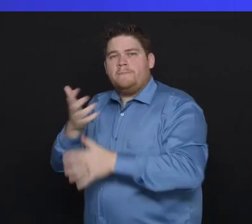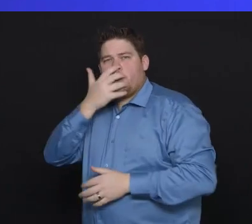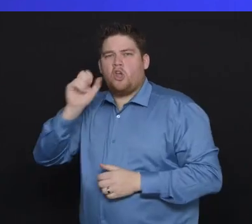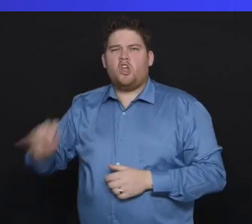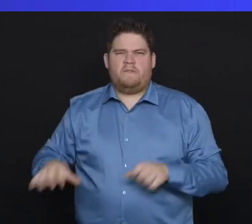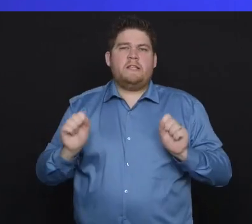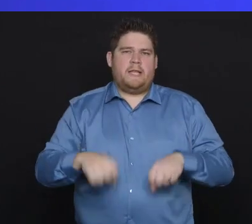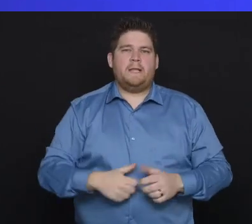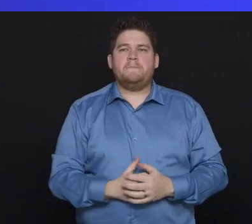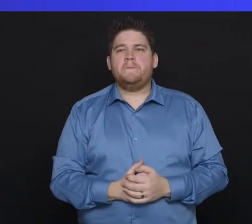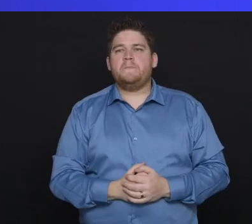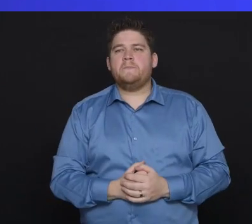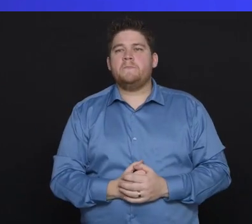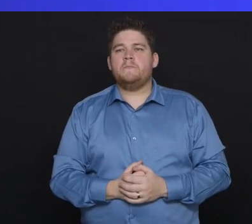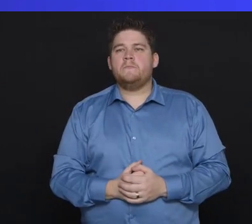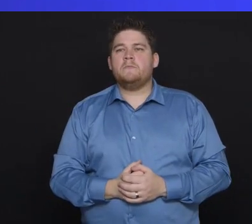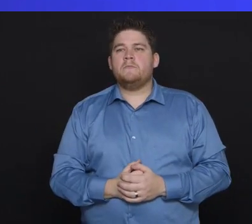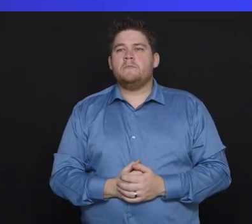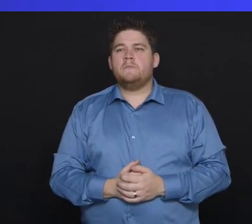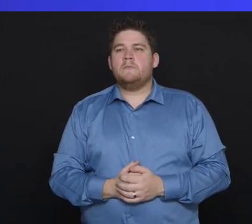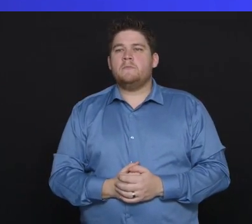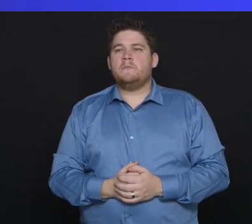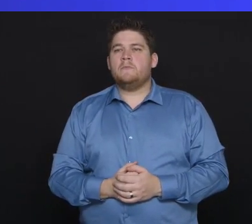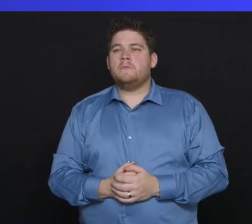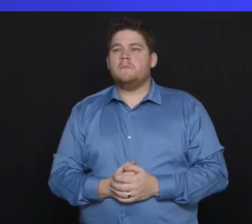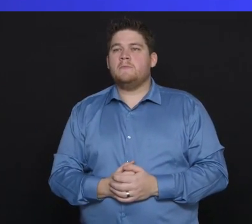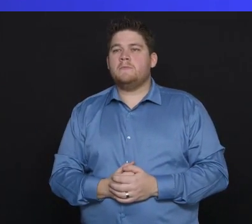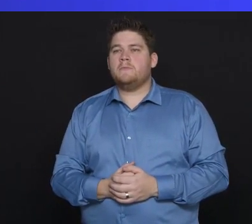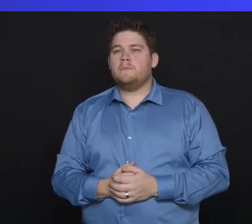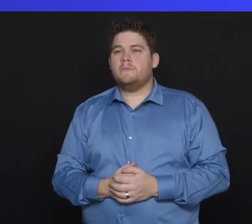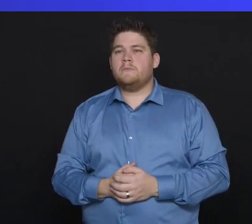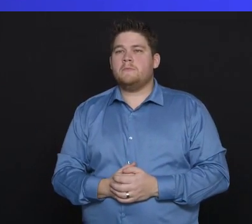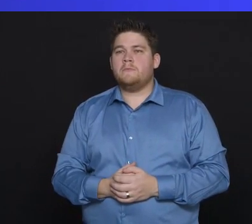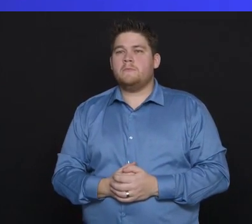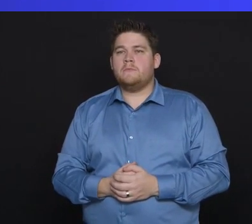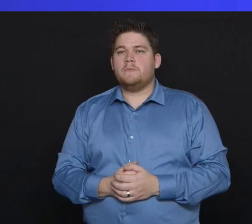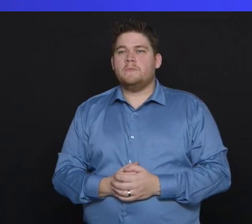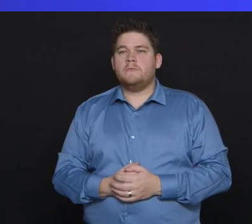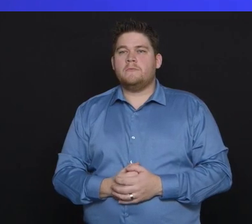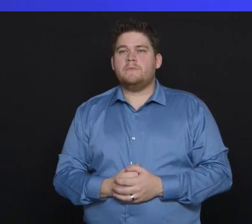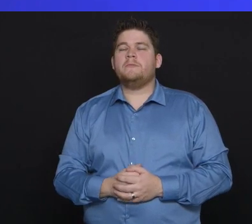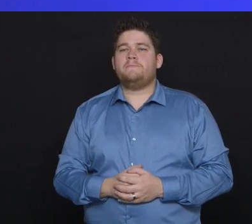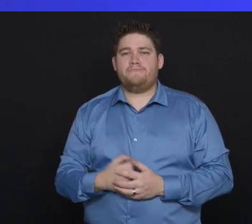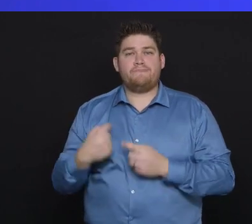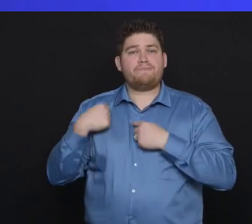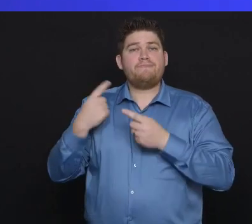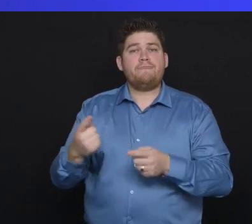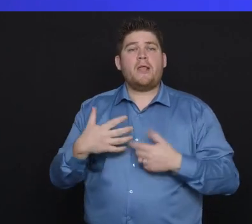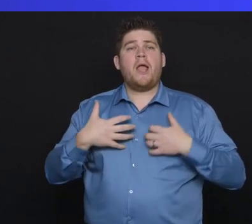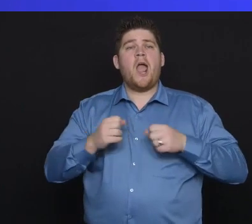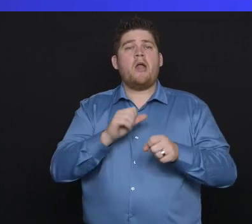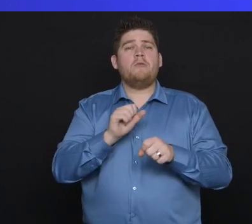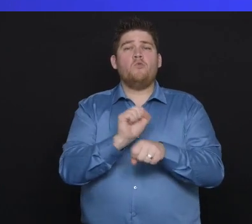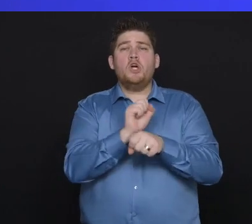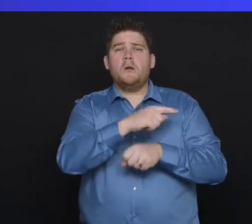to contaminate. For now, if we put all of the patients that have the same disease